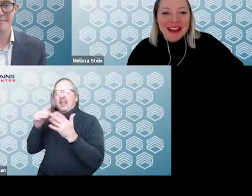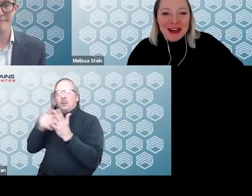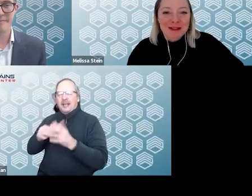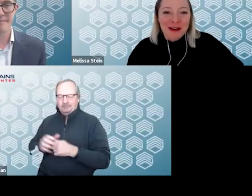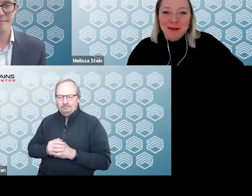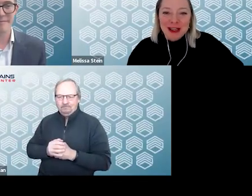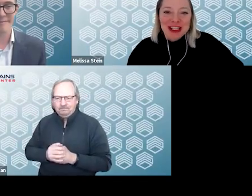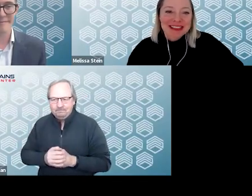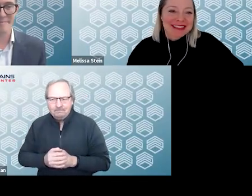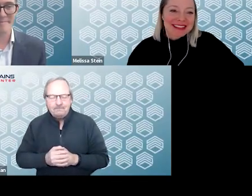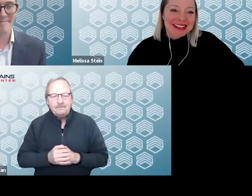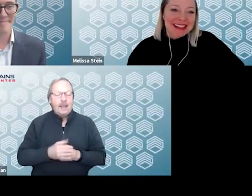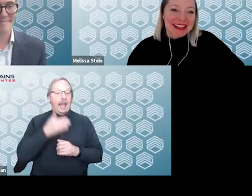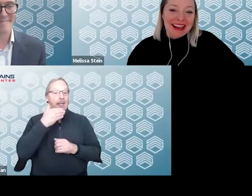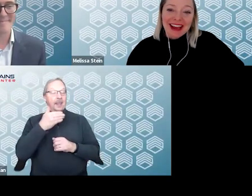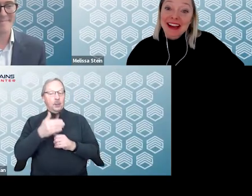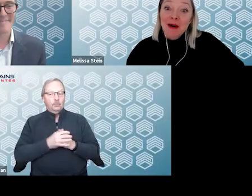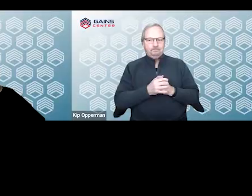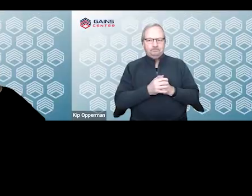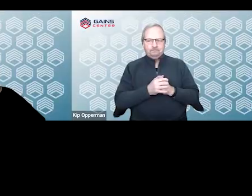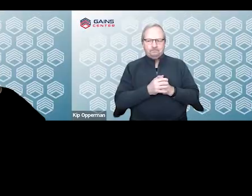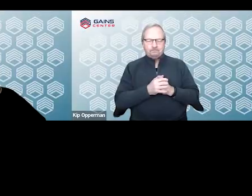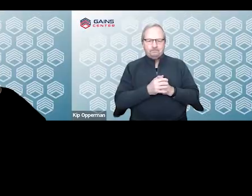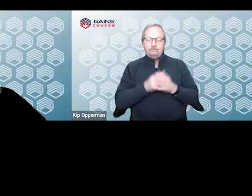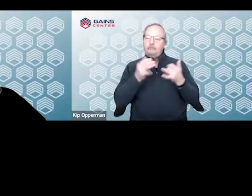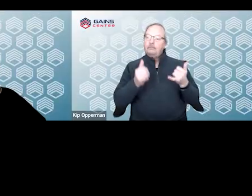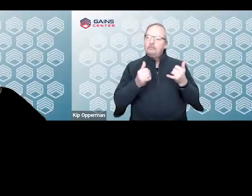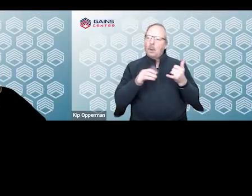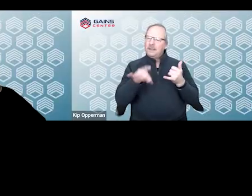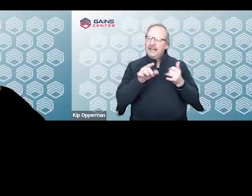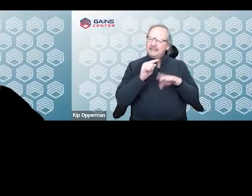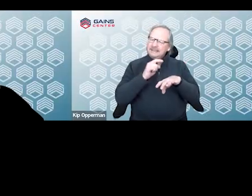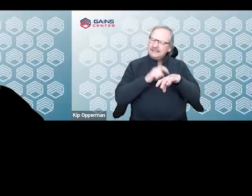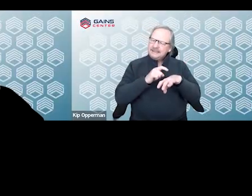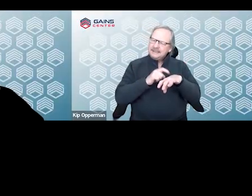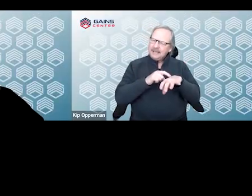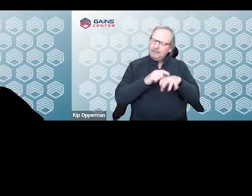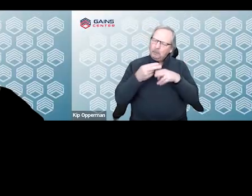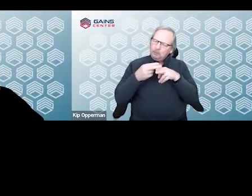Thank you very much. And now, I would like to take some time to briefly introduce our speaker.